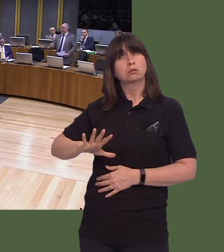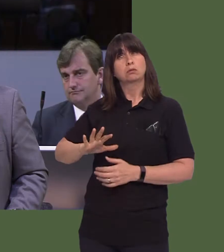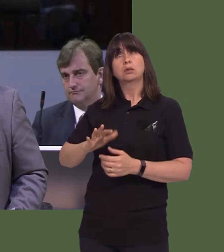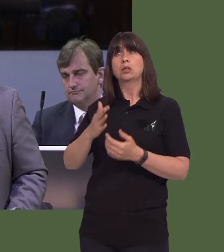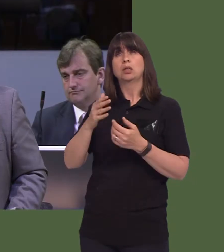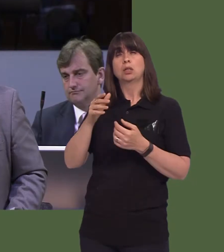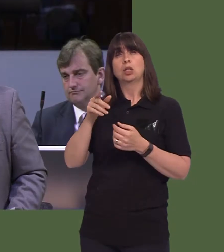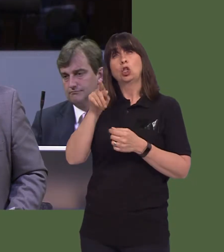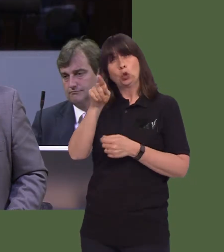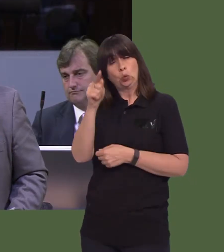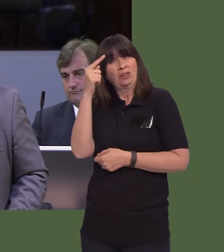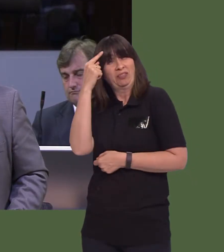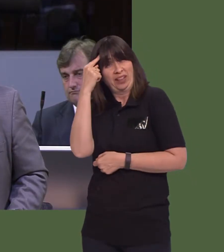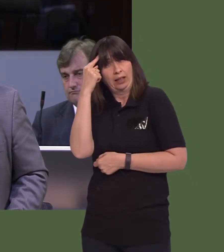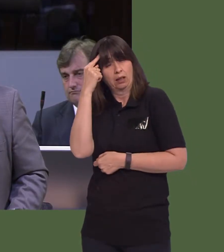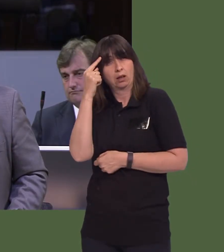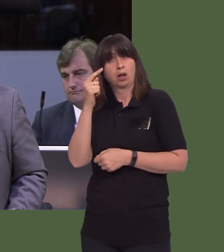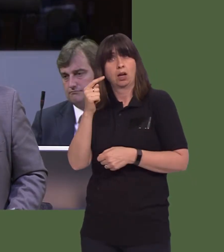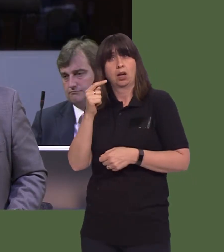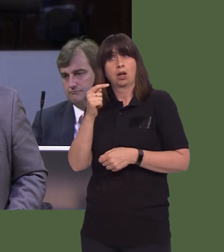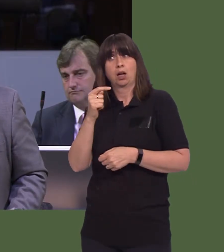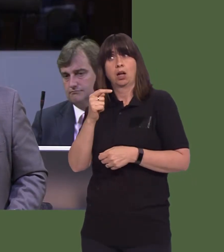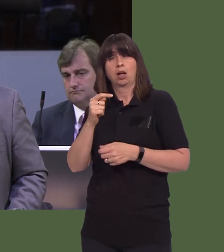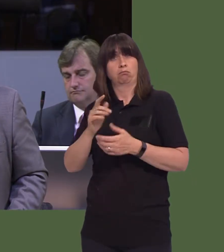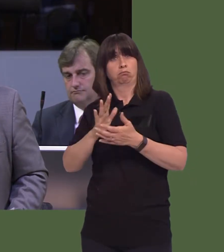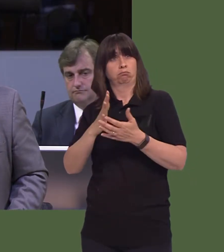Given that you think there's no unfinished business, surely one of the items of business